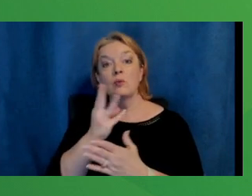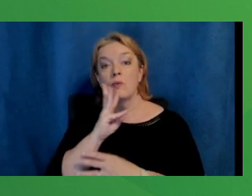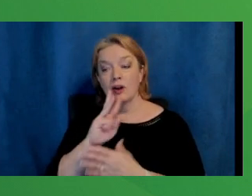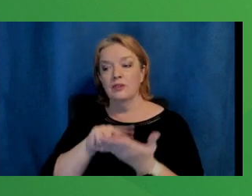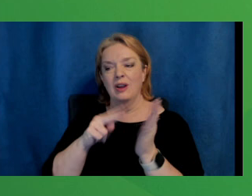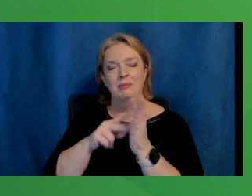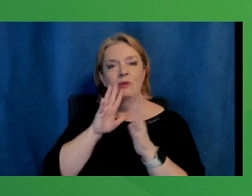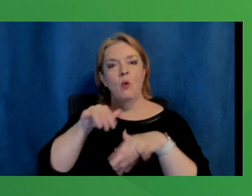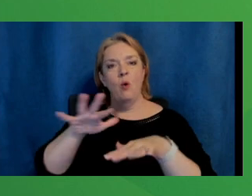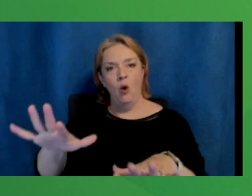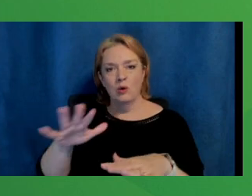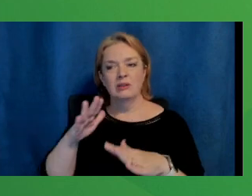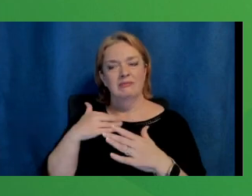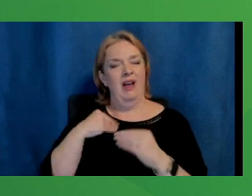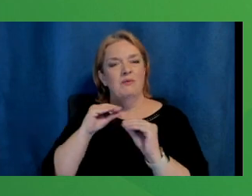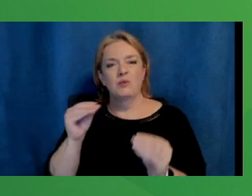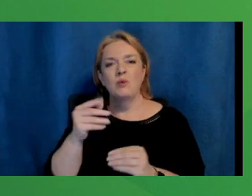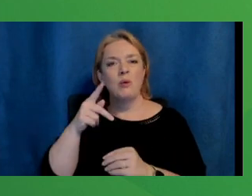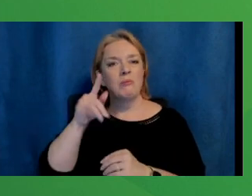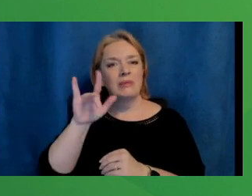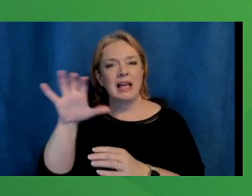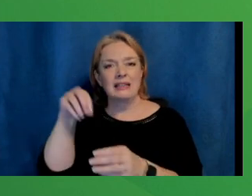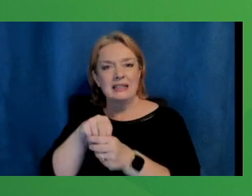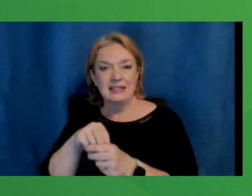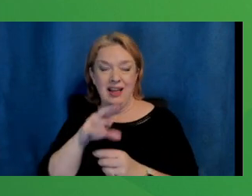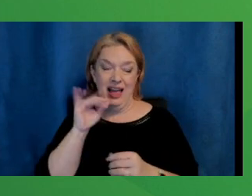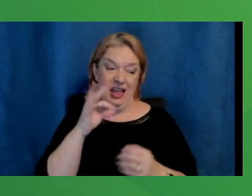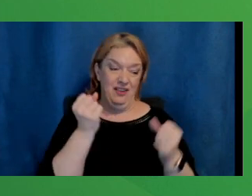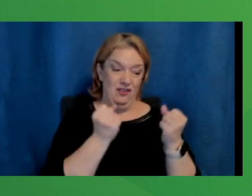great since there is no pollution that could make it harder to breathe. Next slide, please.